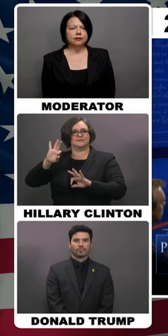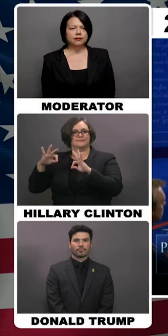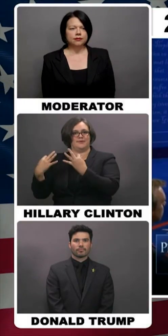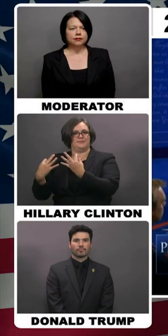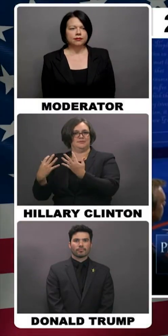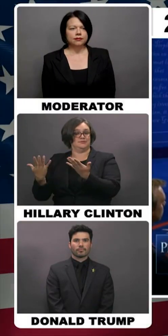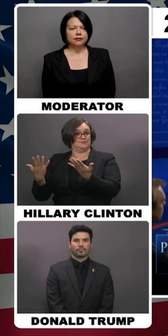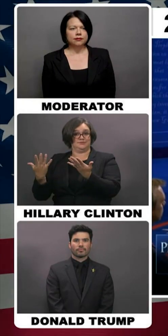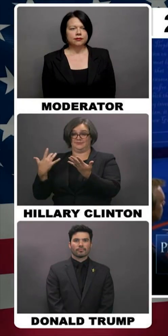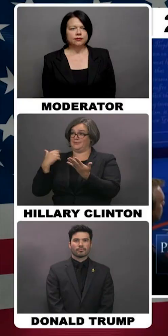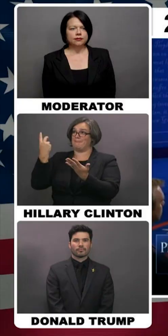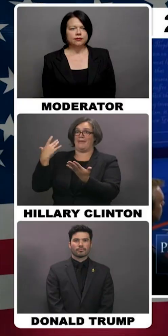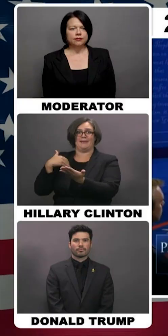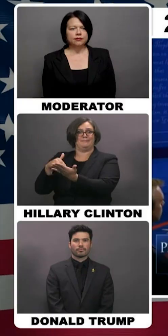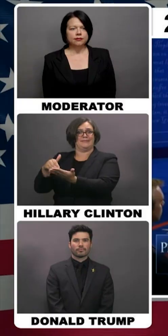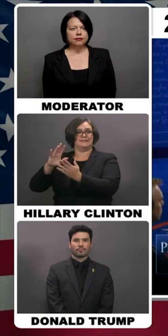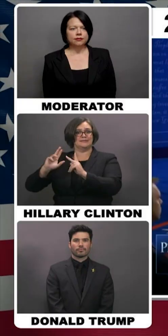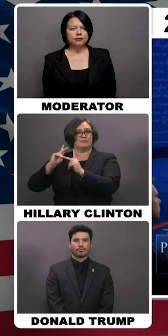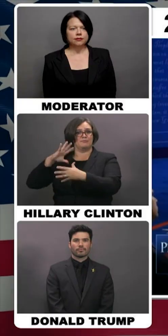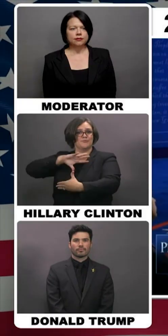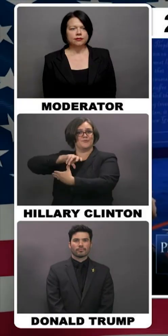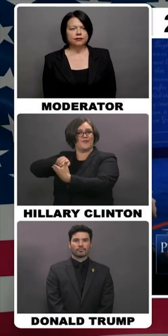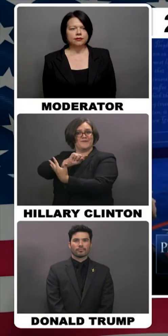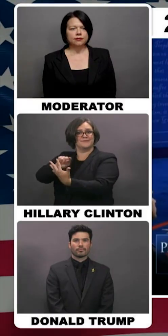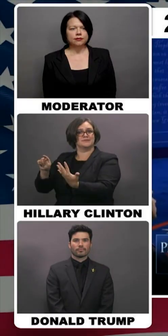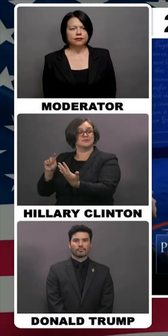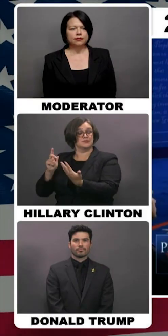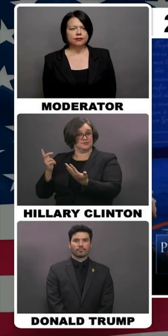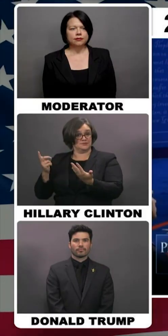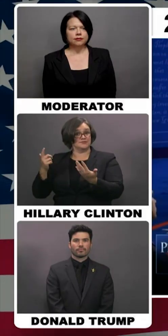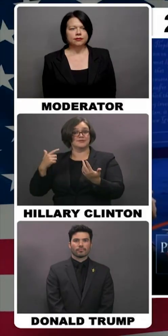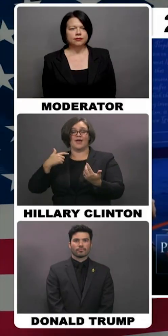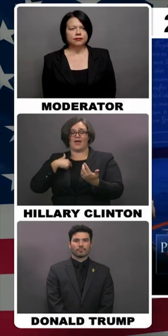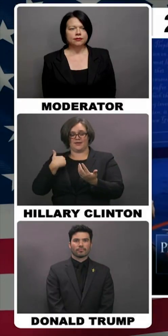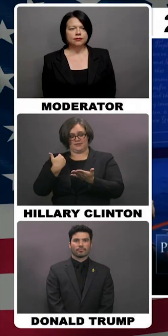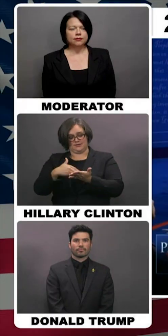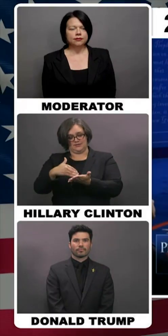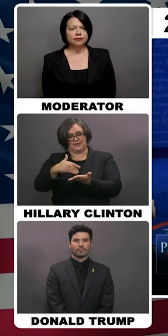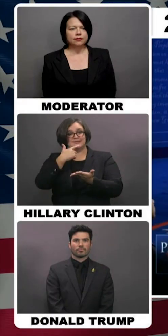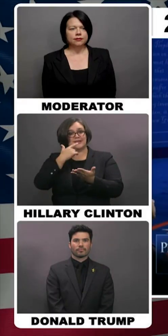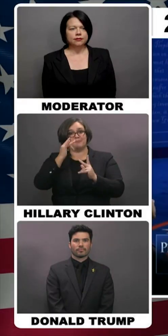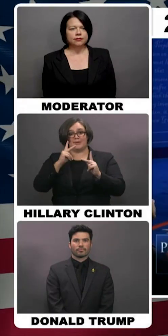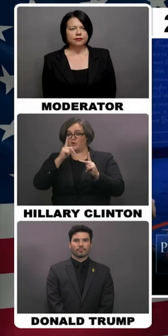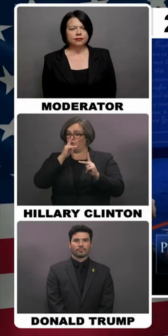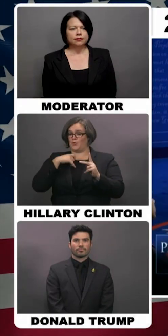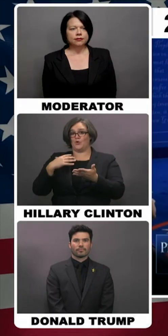Now here's what I wanna do. I have said nobody who makes less than $250,000 a year.